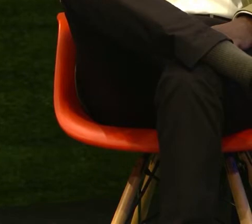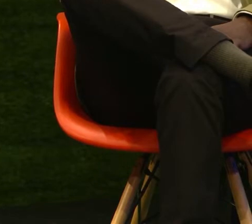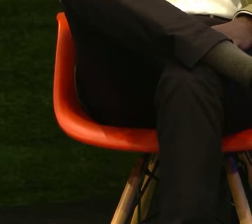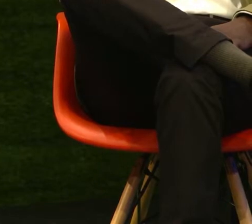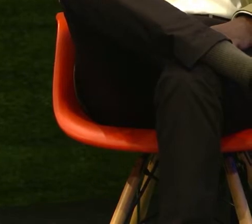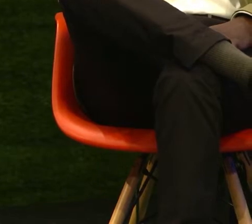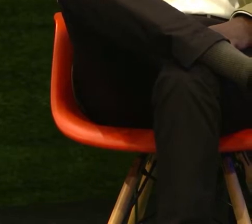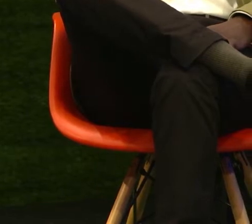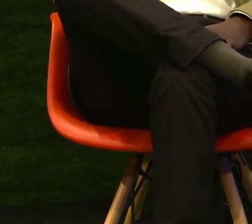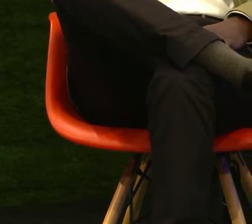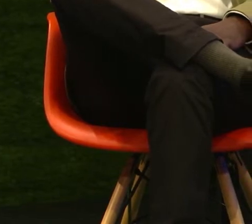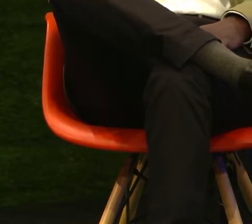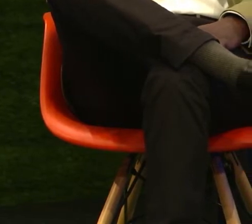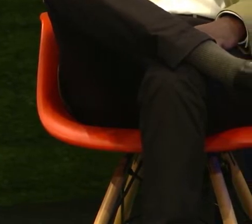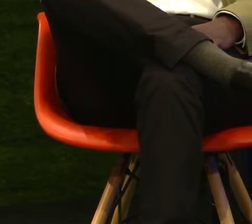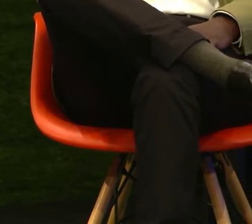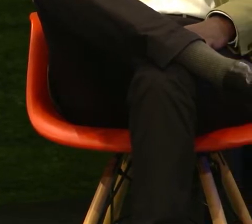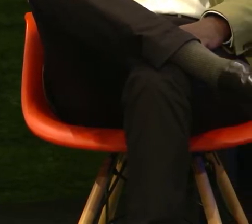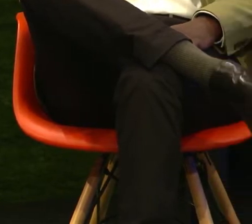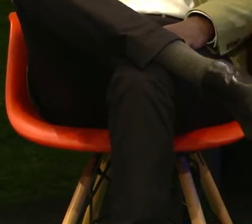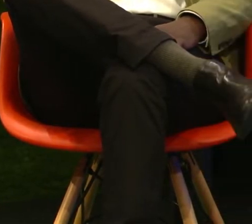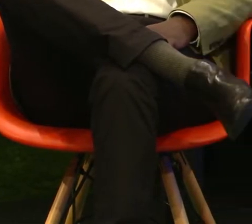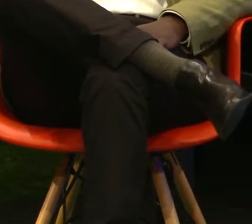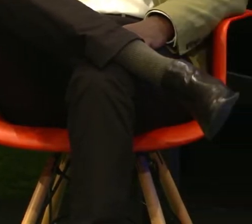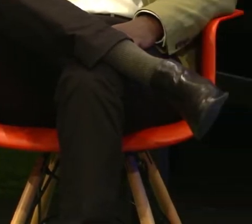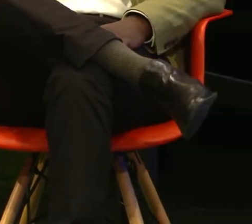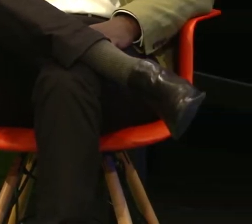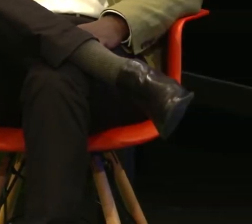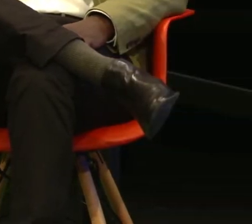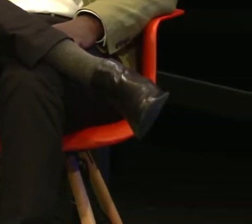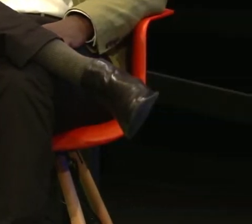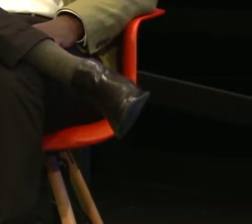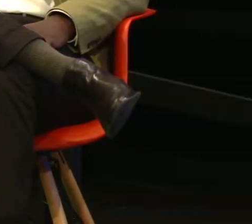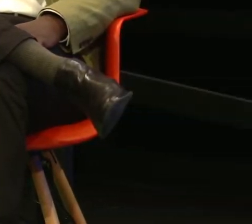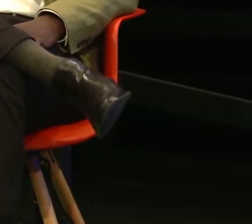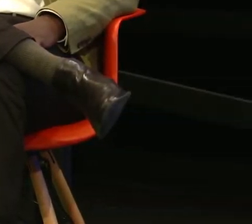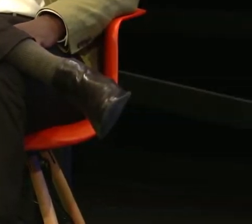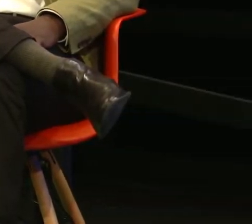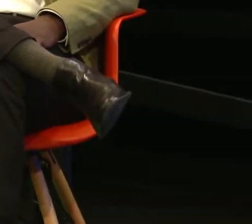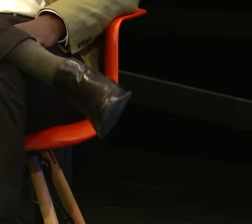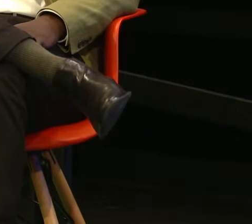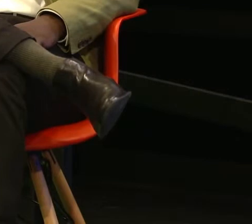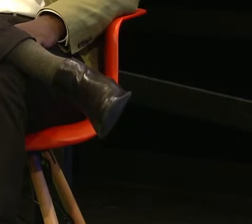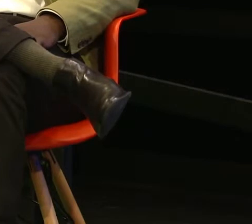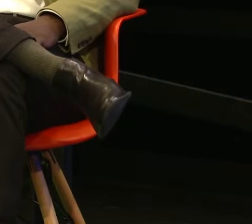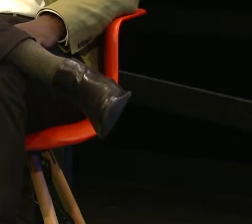And to have in every classroom. All these supporting teachers. To support the teacher.